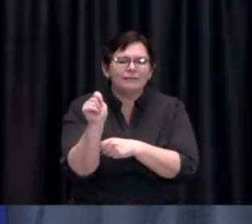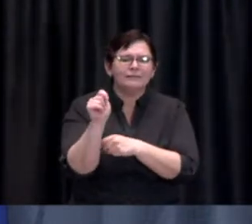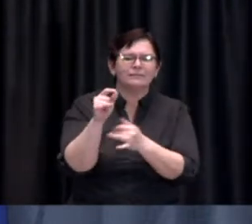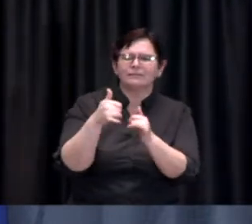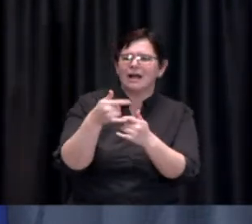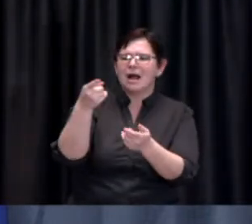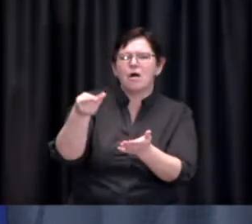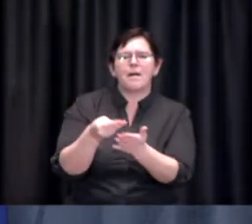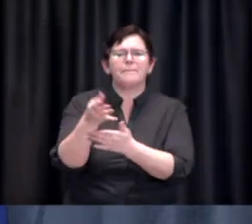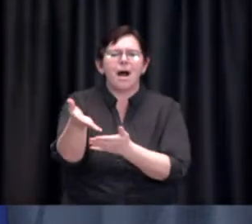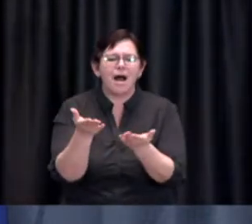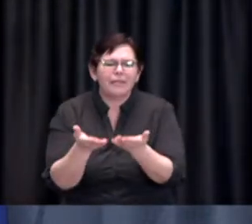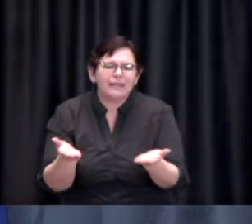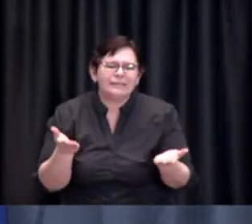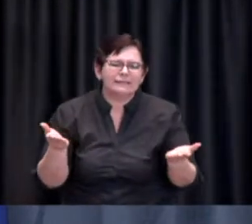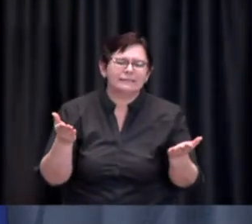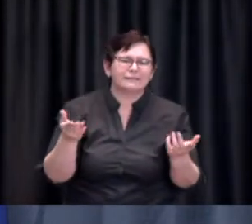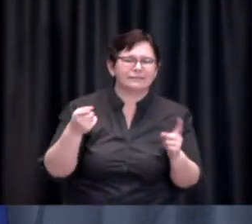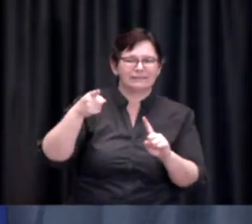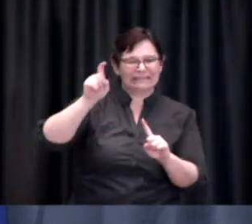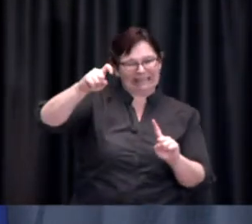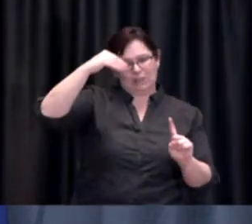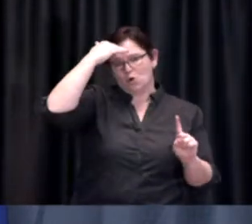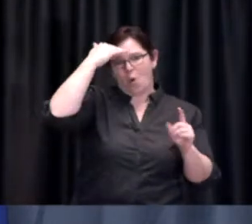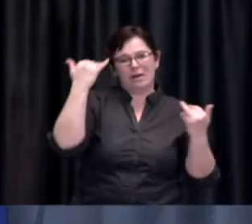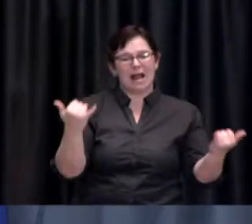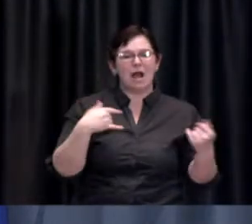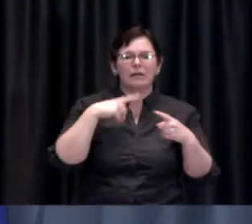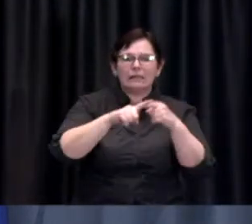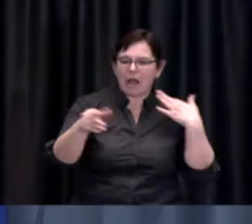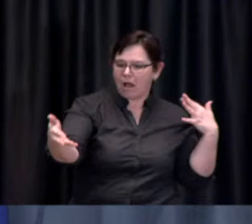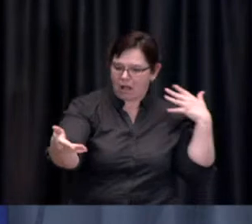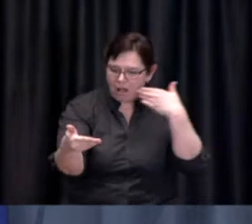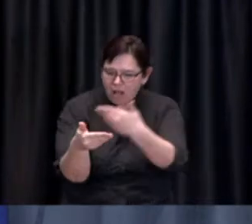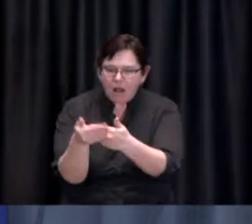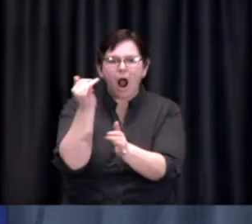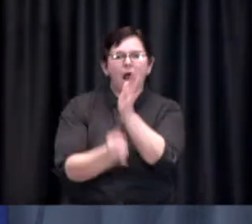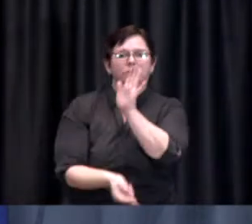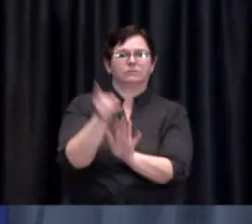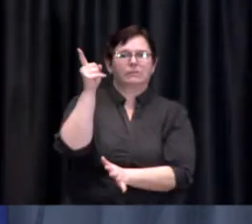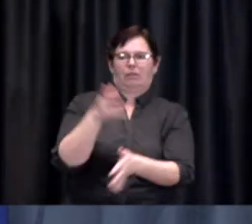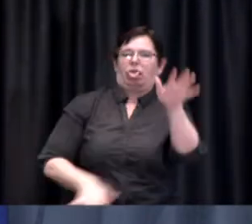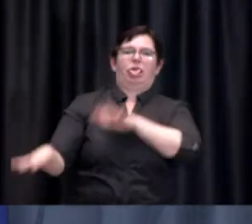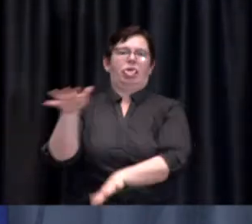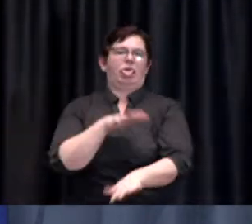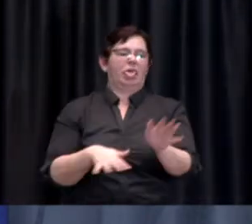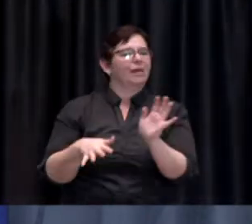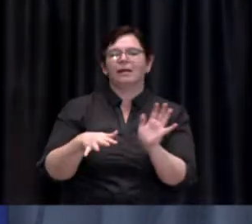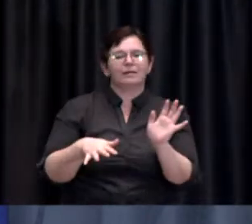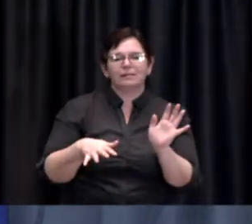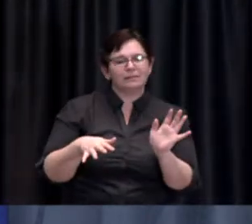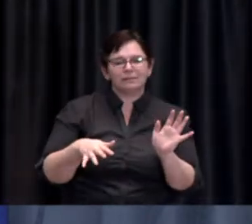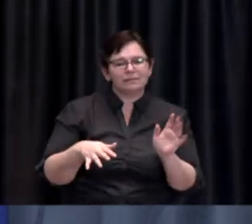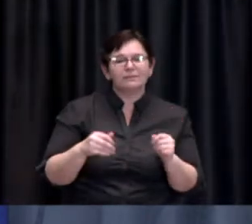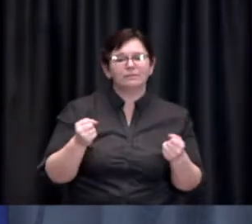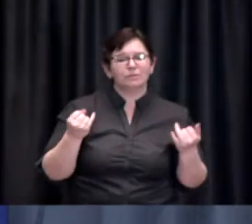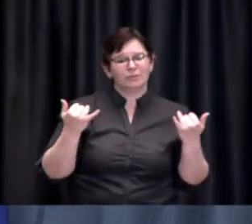if you look at something like Canada Day it's founded the fun is is in the crowd scenes that exists at places like